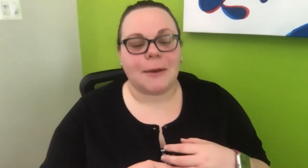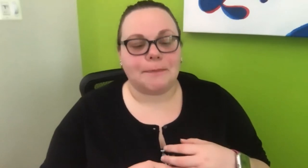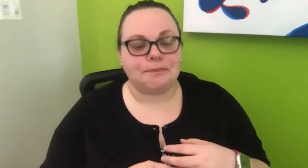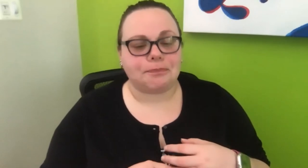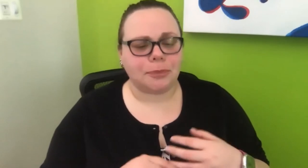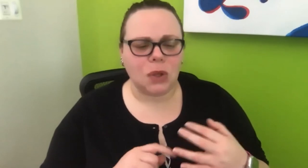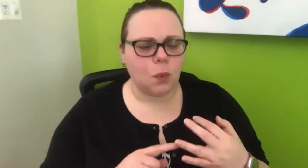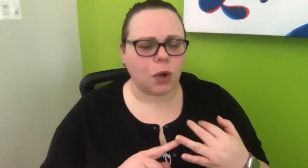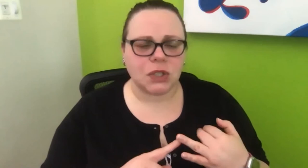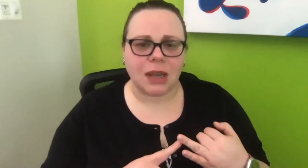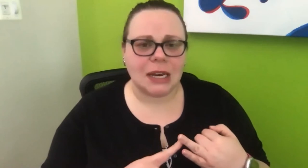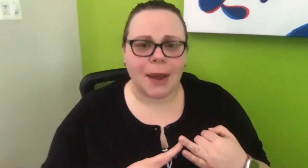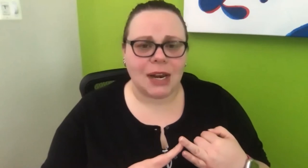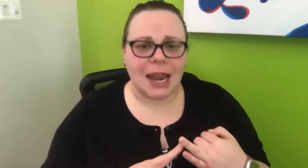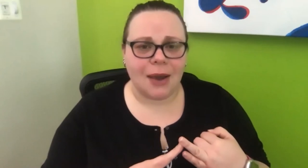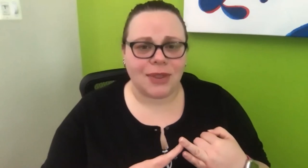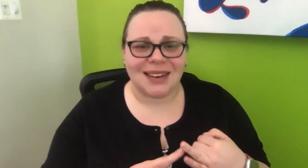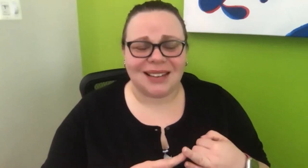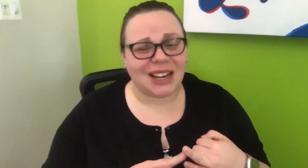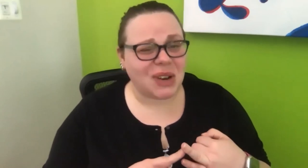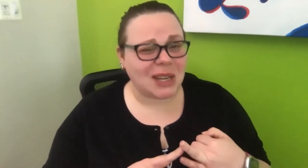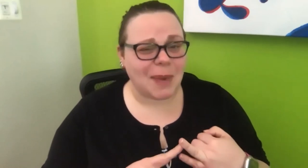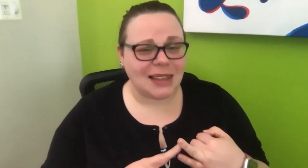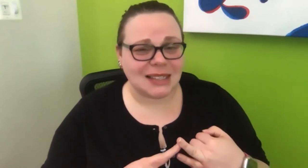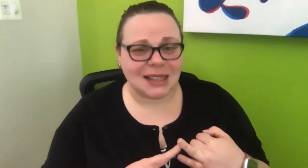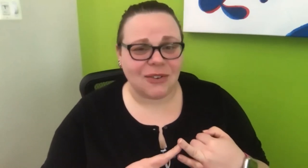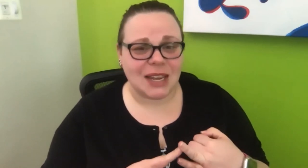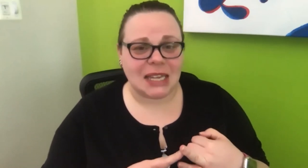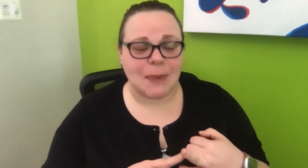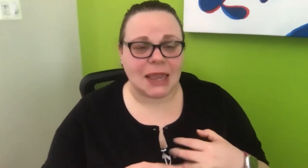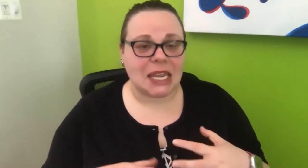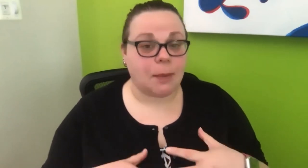We’re talking about it now that electronic ballot delivery has been, like, the preferred